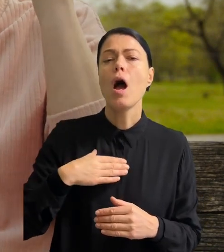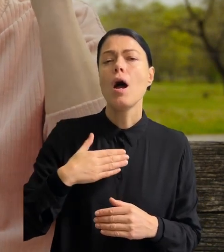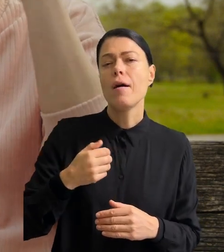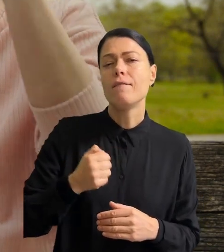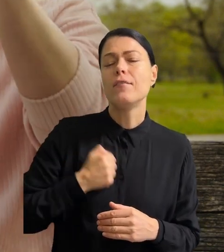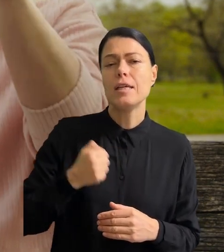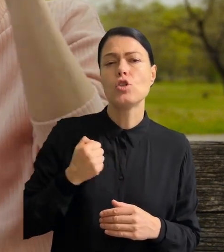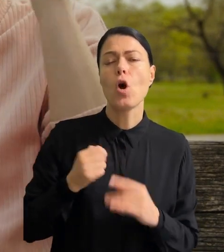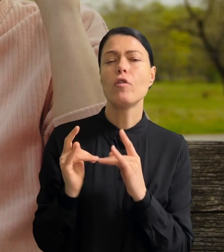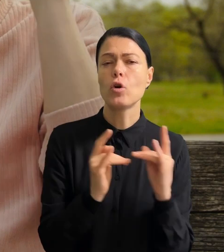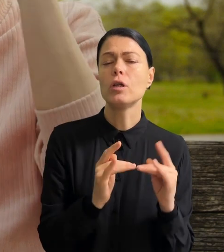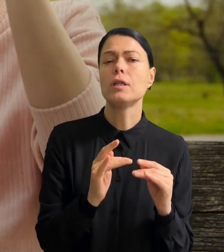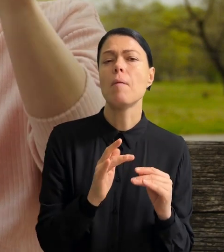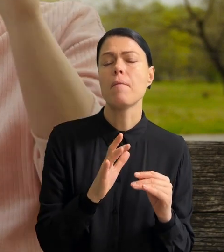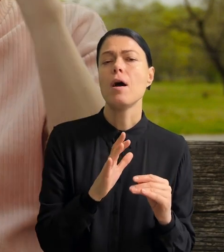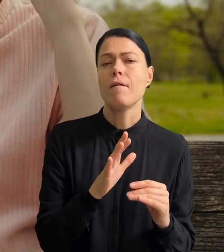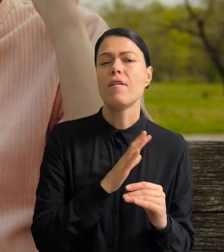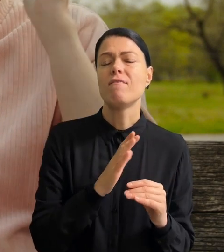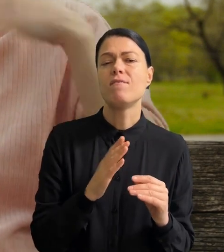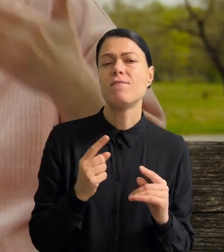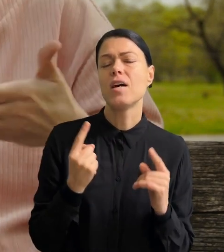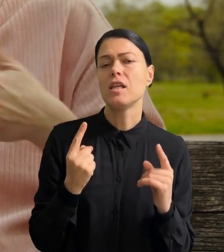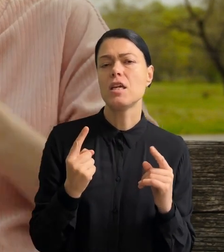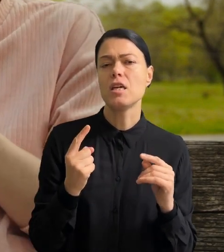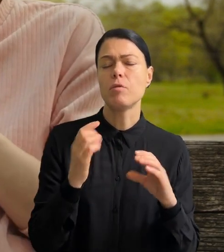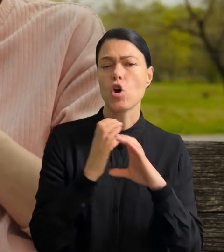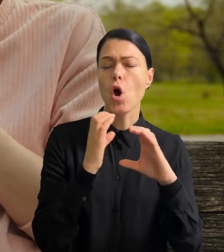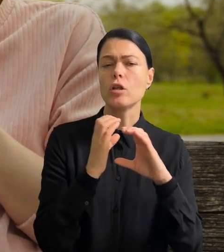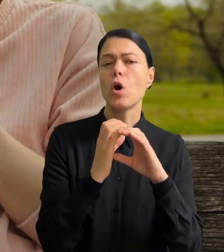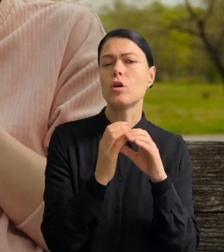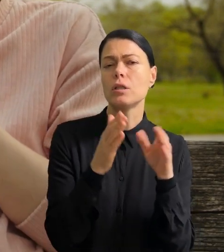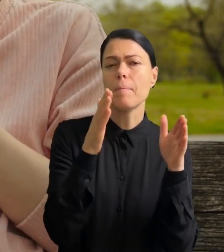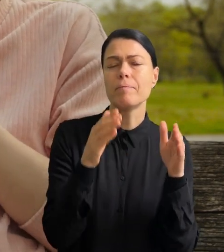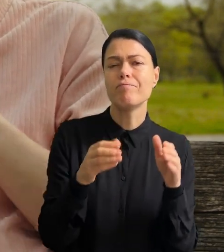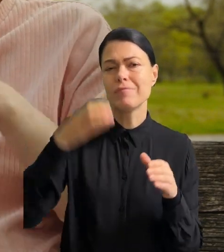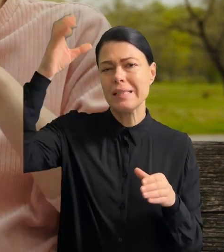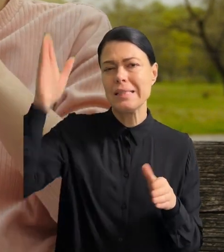There is a long corridor with very large and thick walls. You can just hide in the corridor.